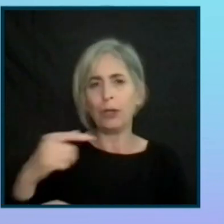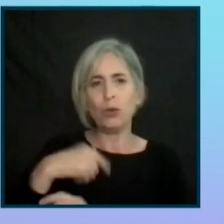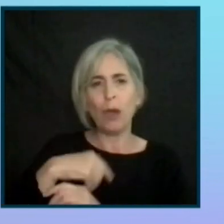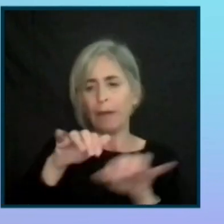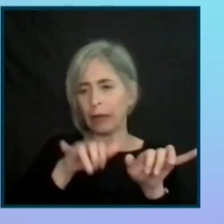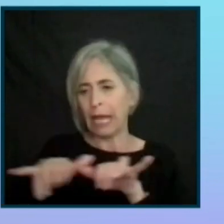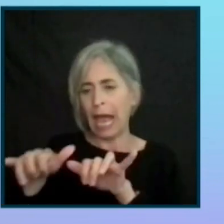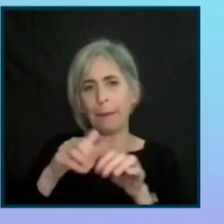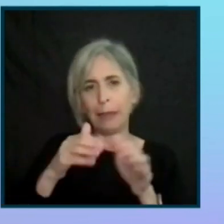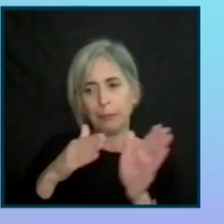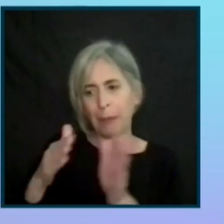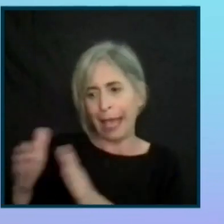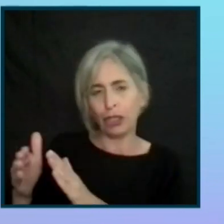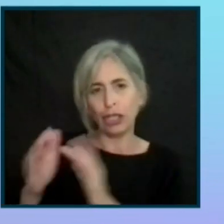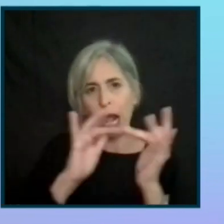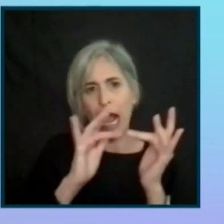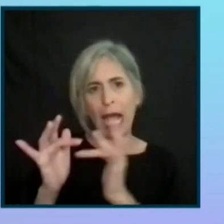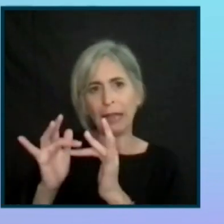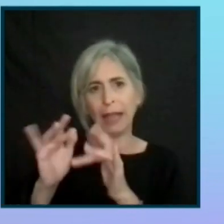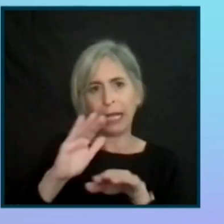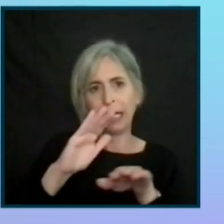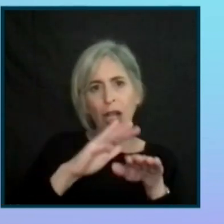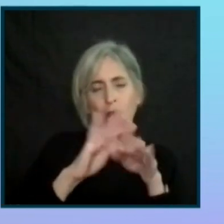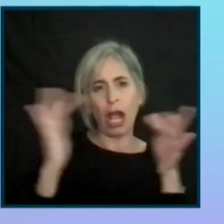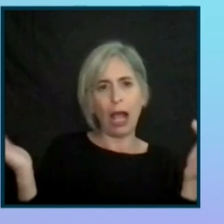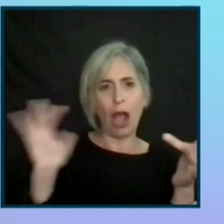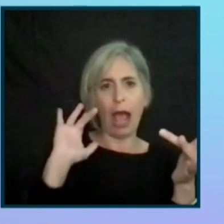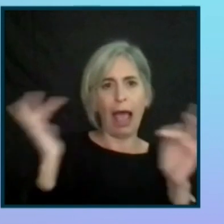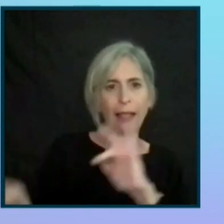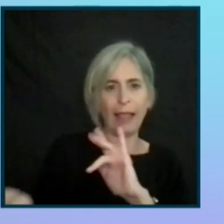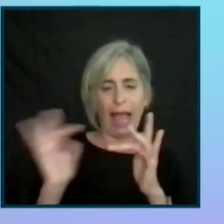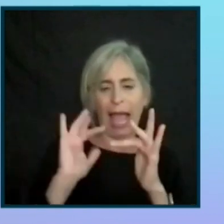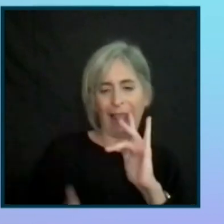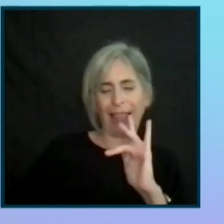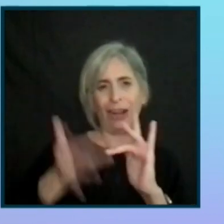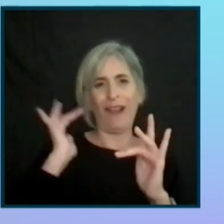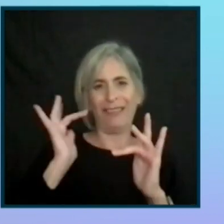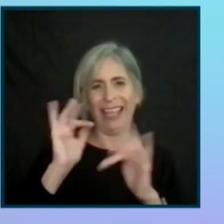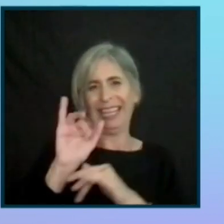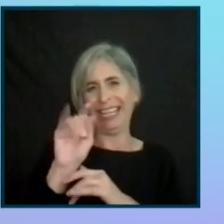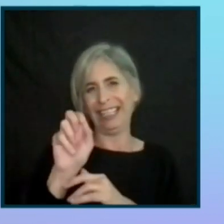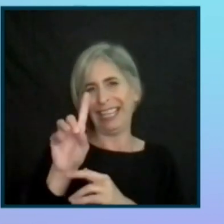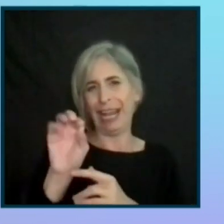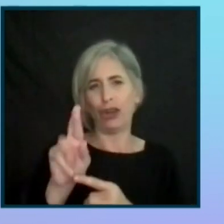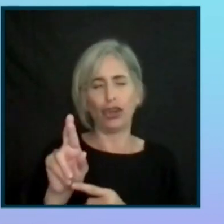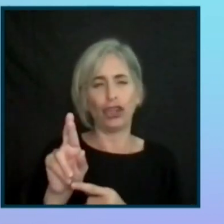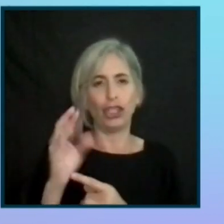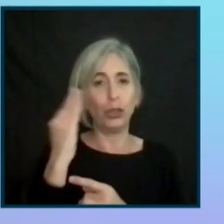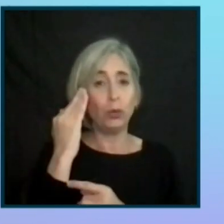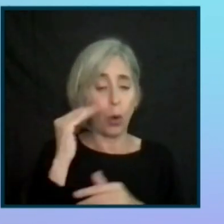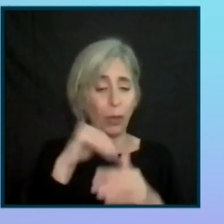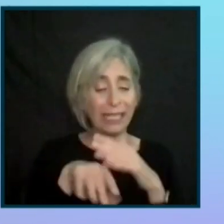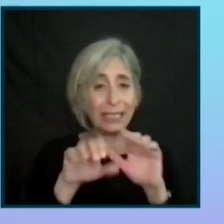where you're doing online, offline indicator, if you know accessibility, then you know that you need to put some text